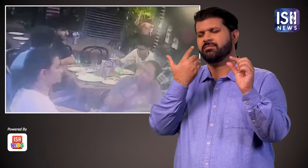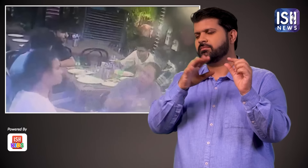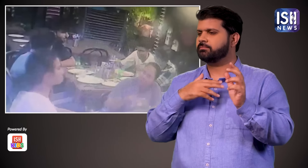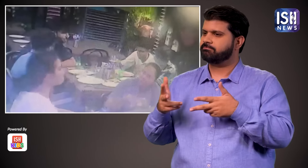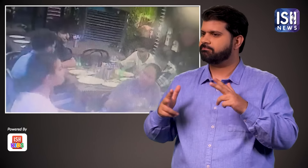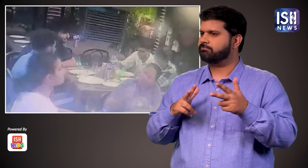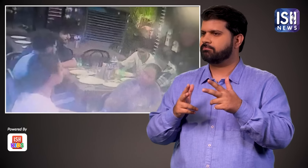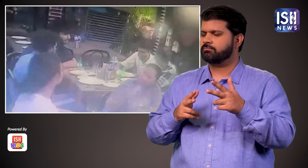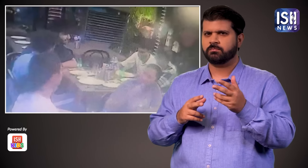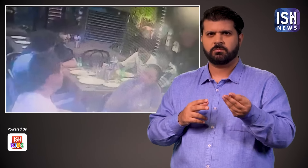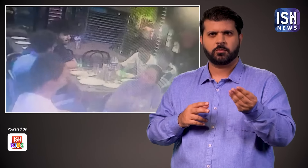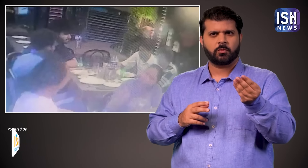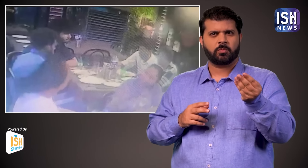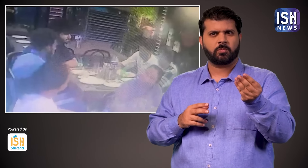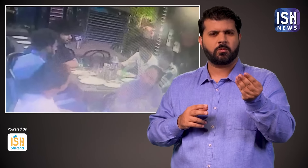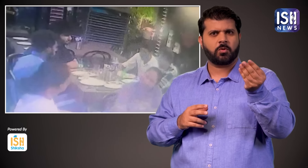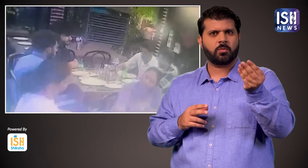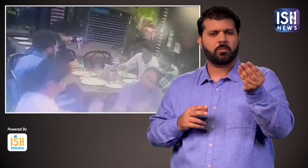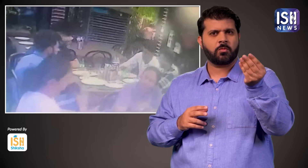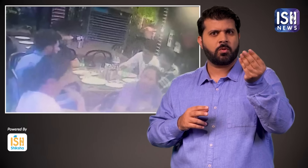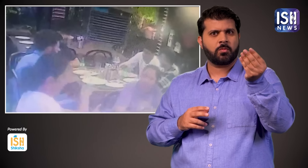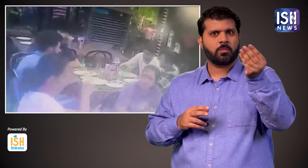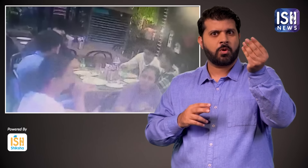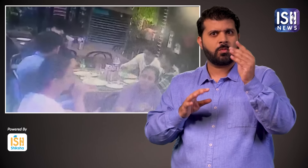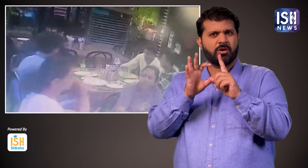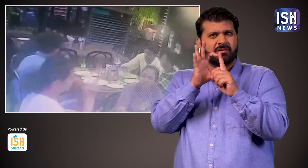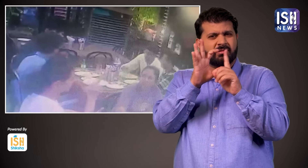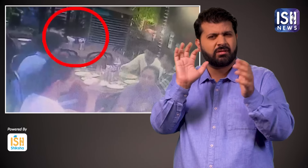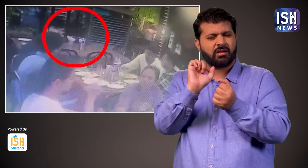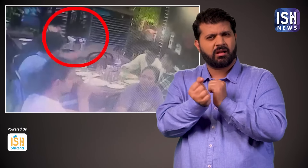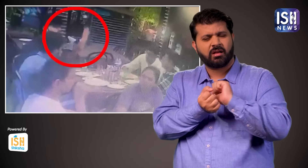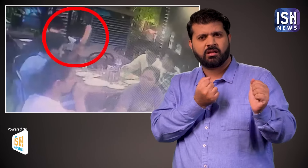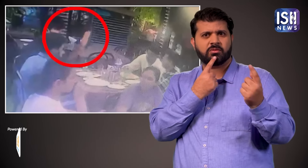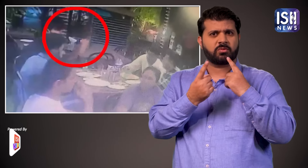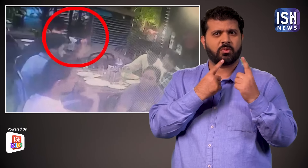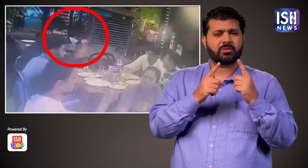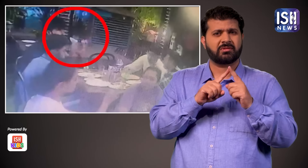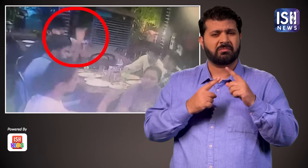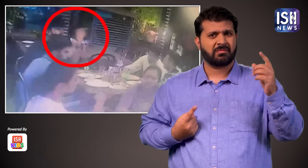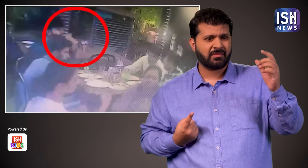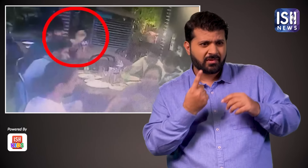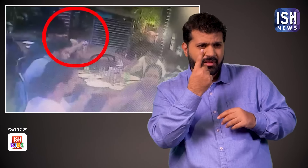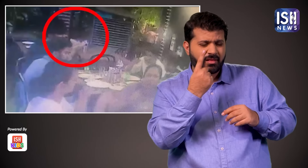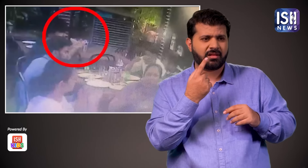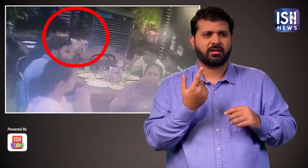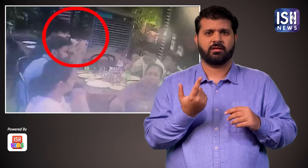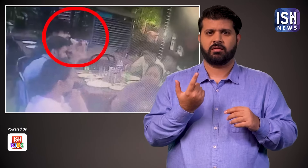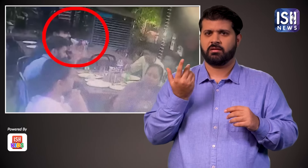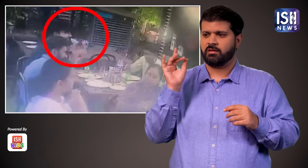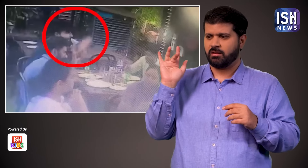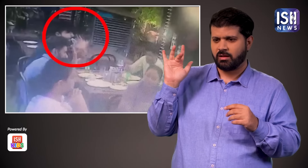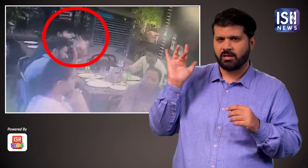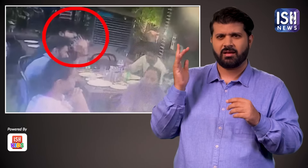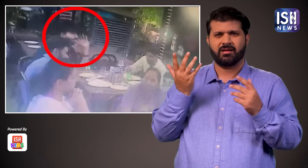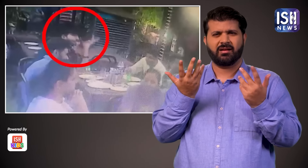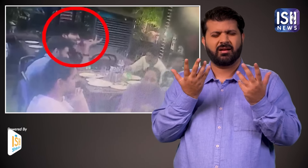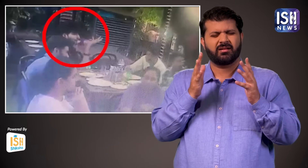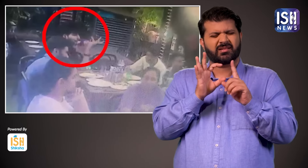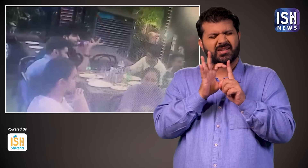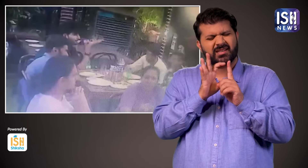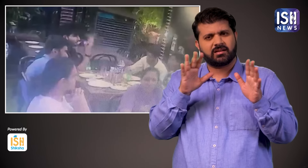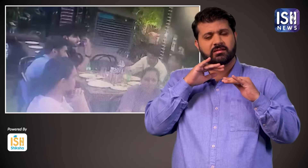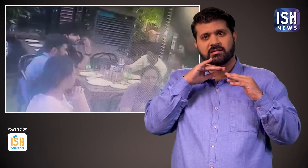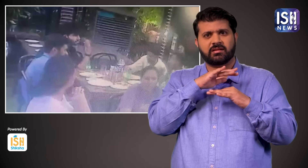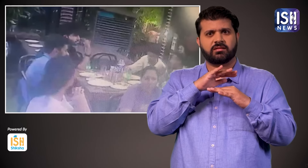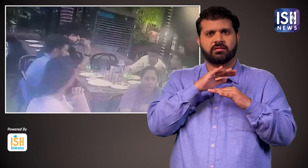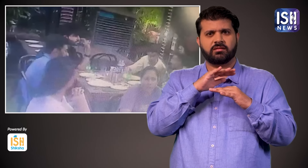At first, he ignored it. However, the gestures became more frequent and increasingly vulgar.